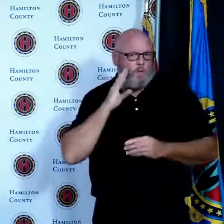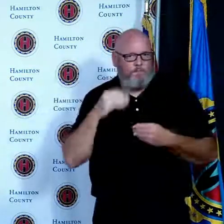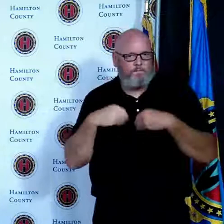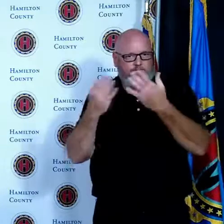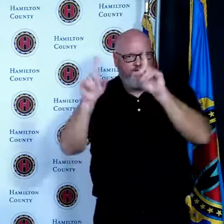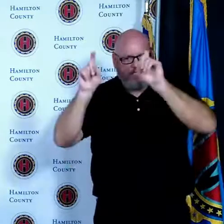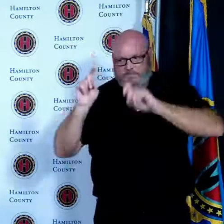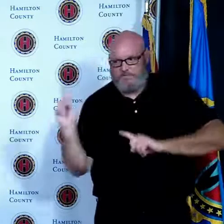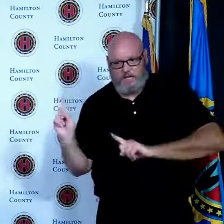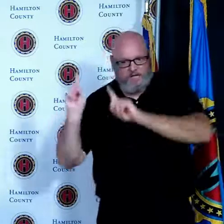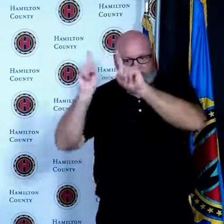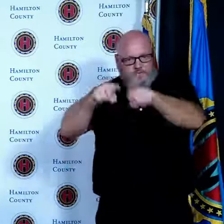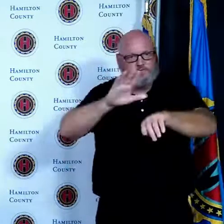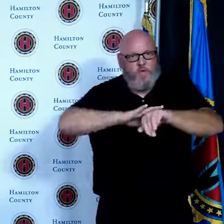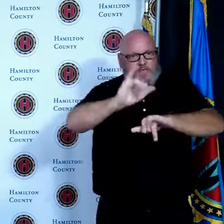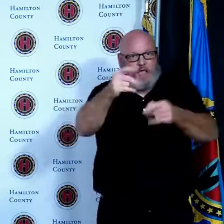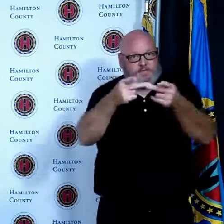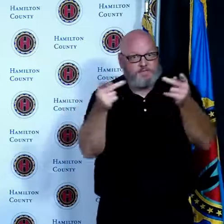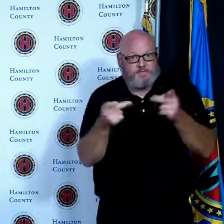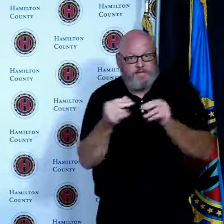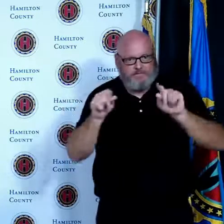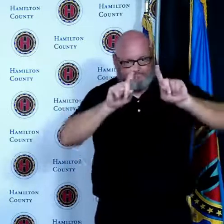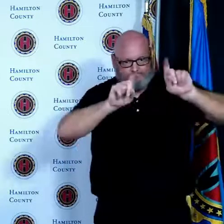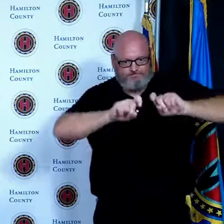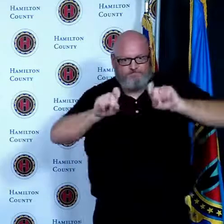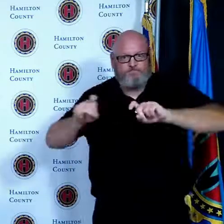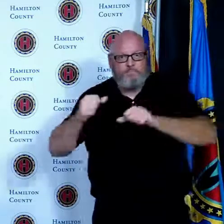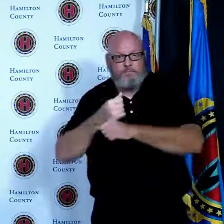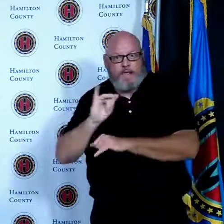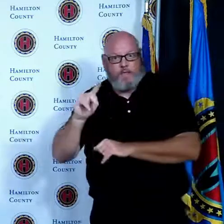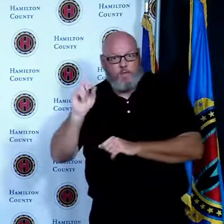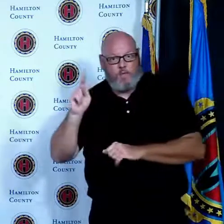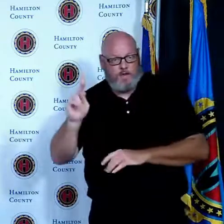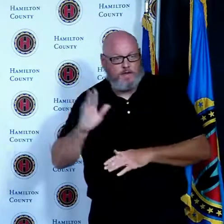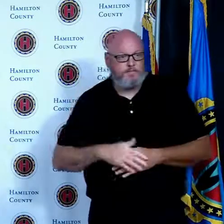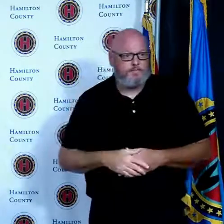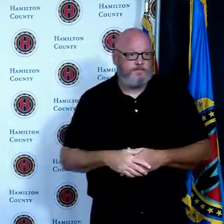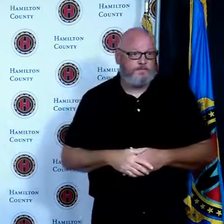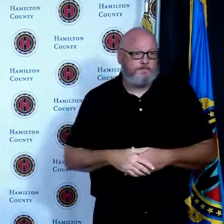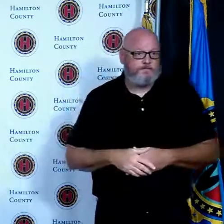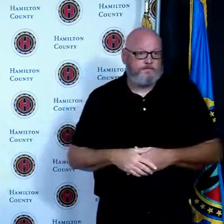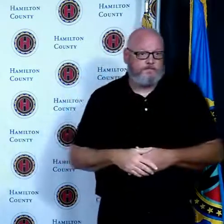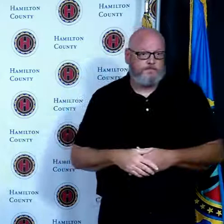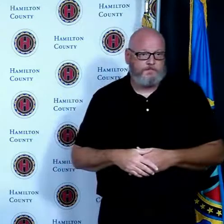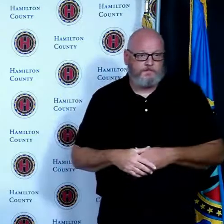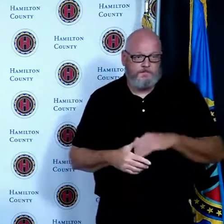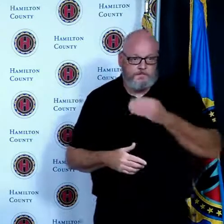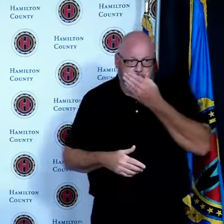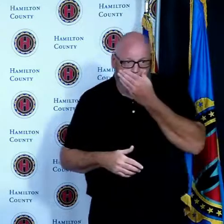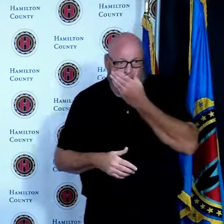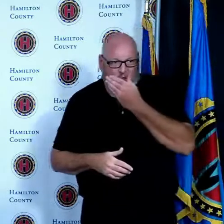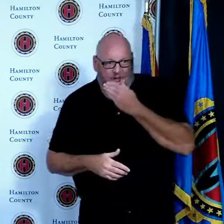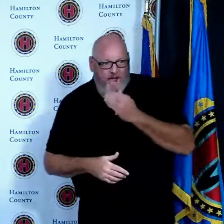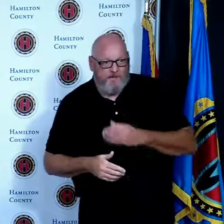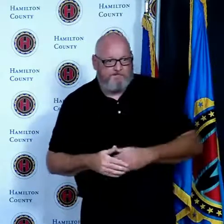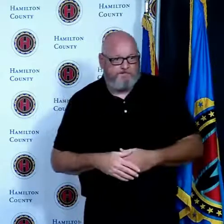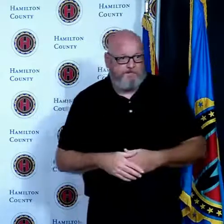I'm sorry Denise is this is this designed to I mean at this point I feel like everybody who wants a test can get it